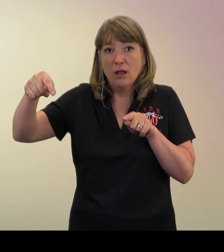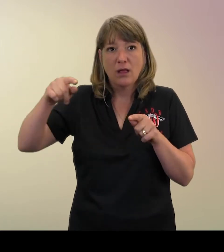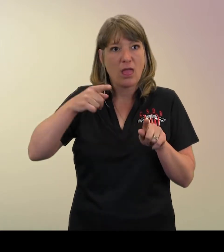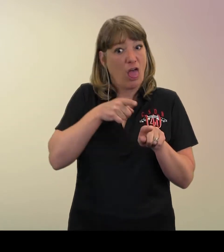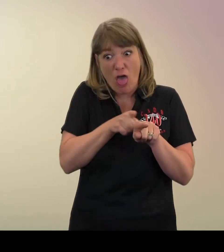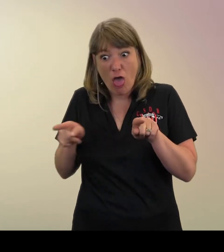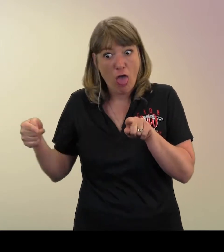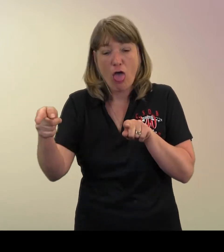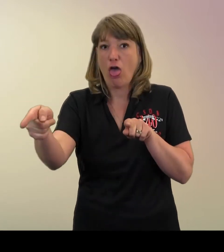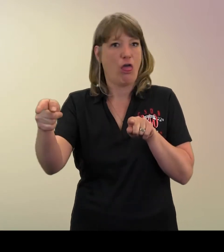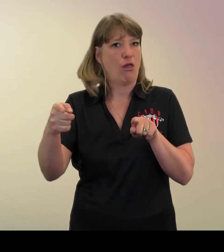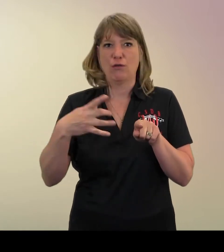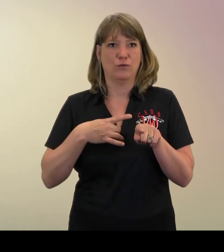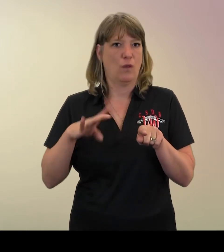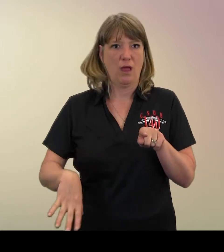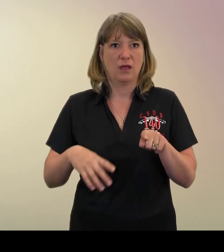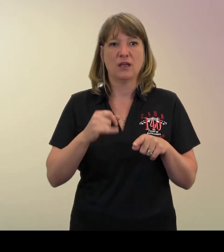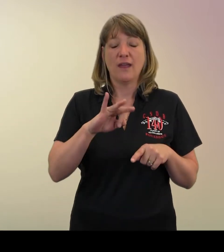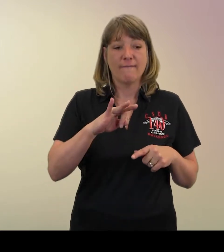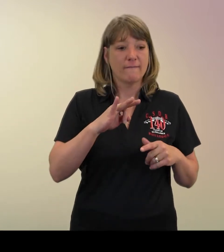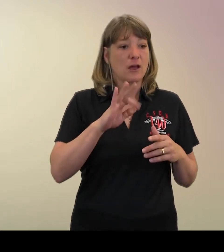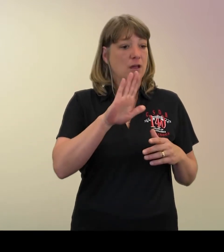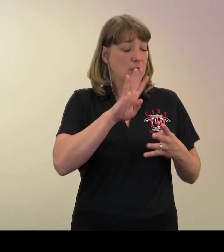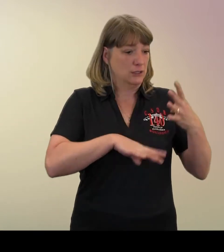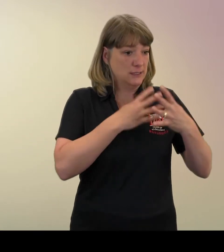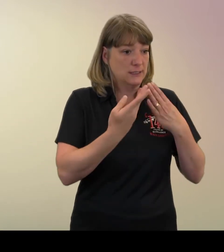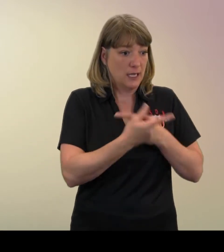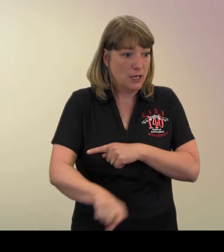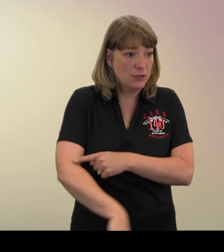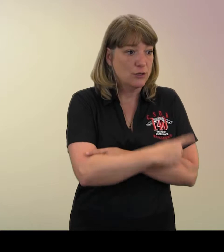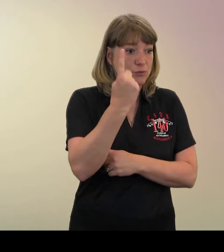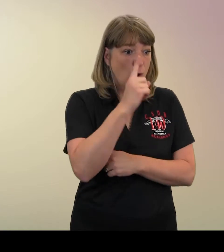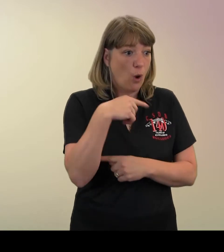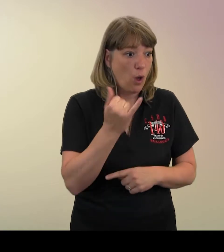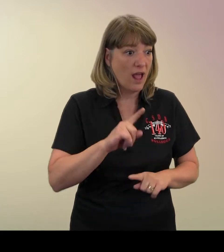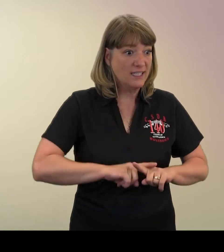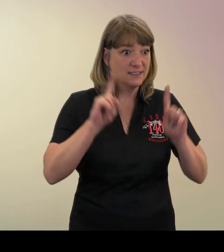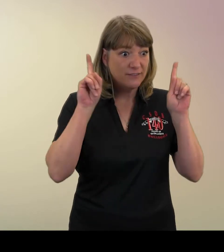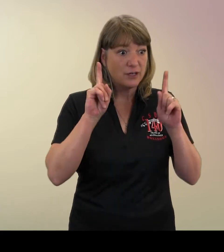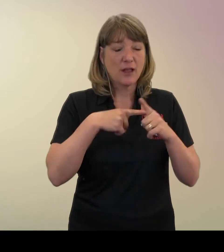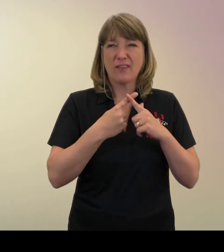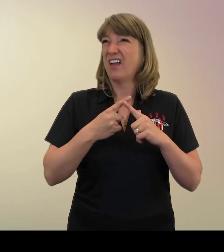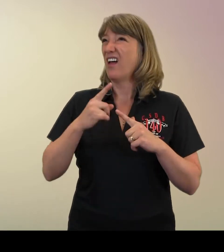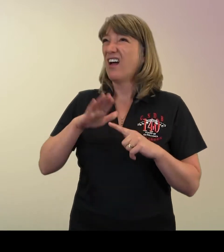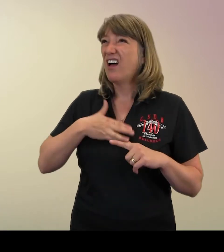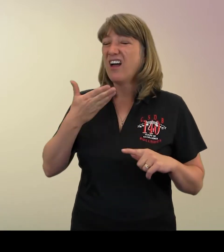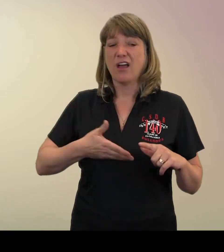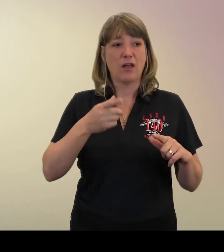a different way to school, getting upset if something happens out of order in their schedule, children